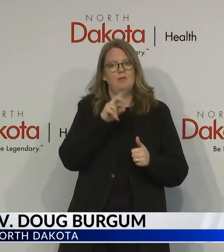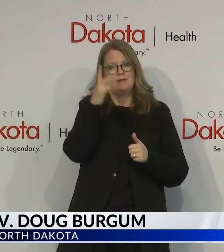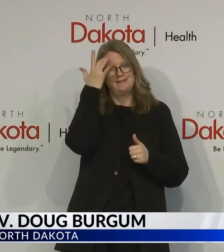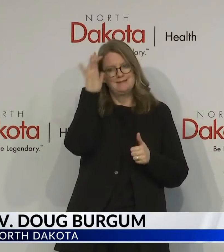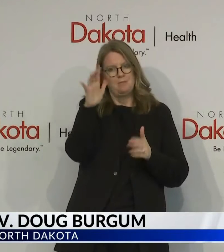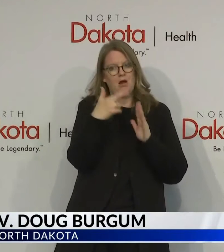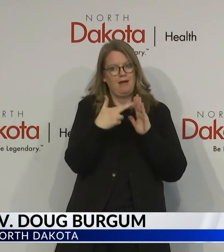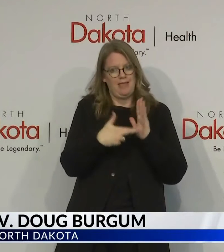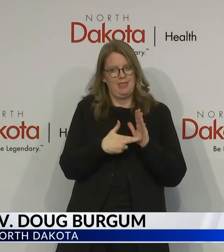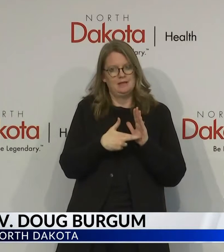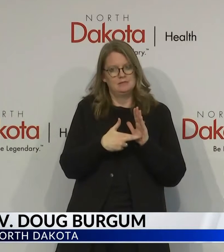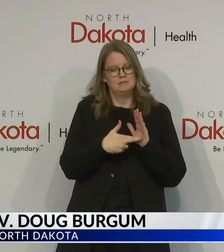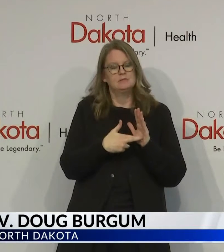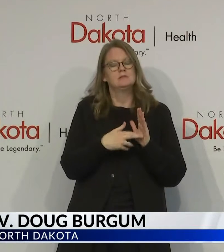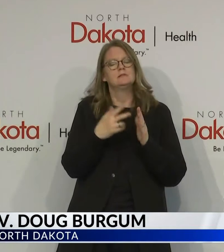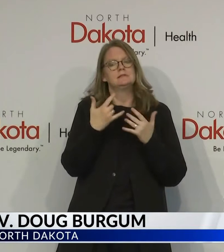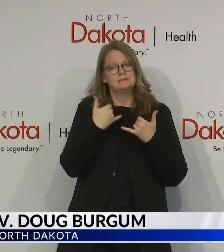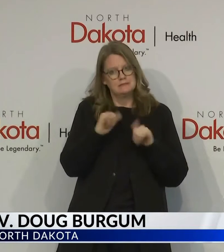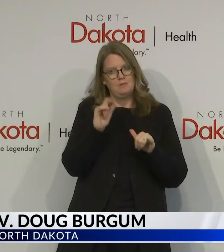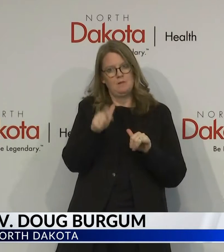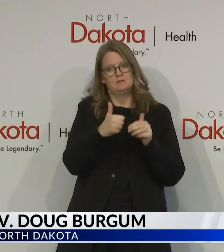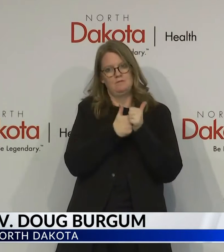JUST BECAUSE WE HAVE DETECTED THEM DOESN'T MEAN THEY HAVEN'T